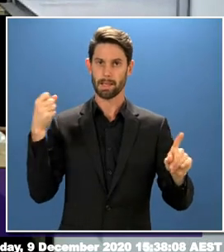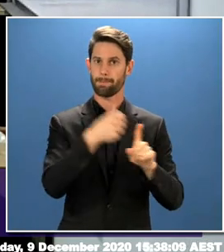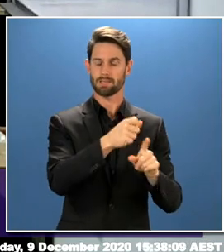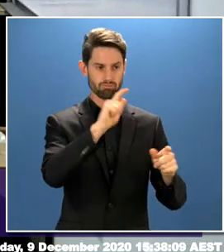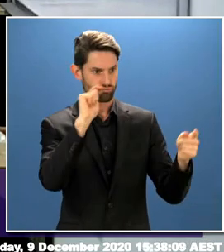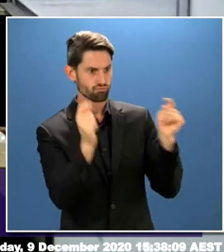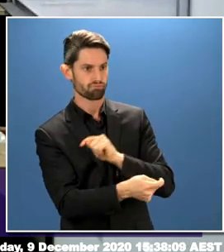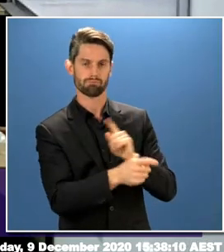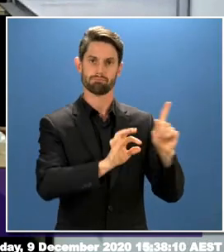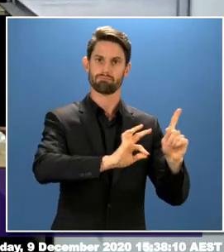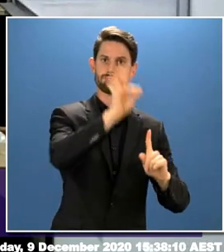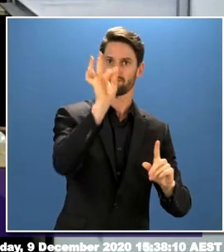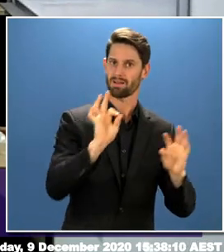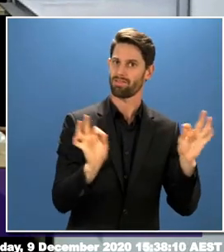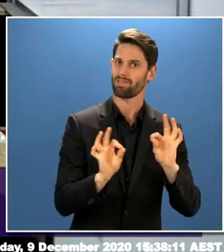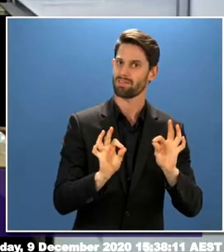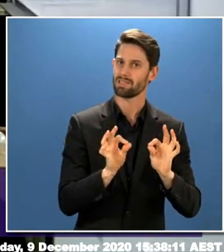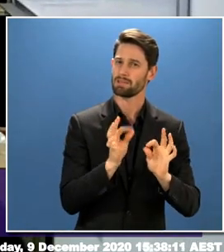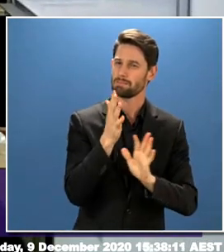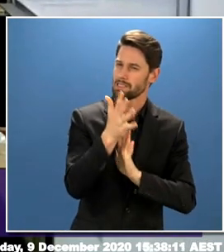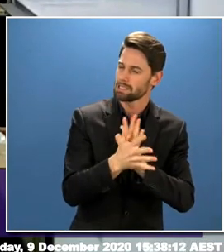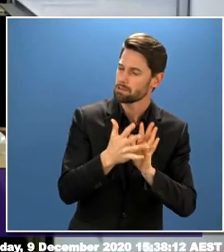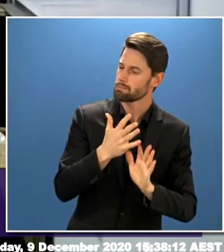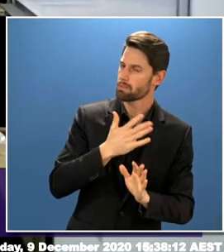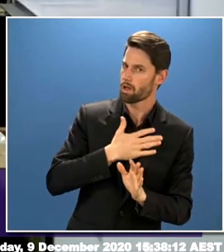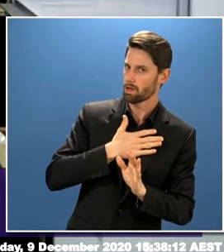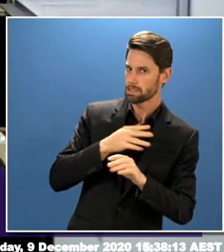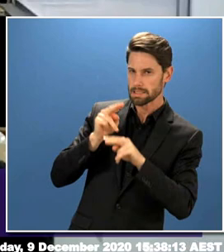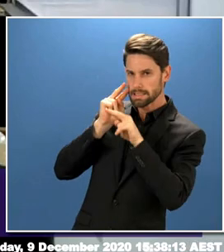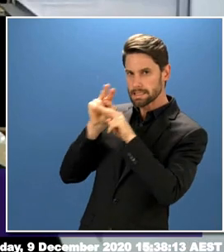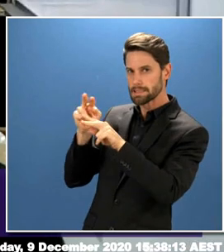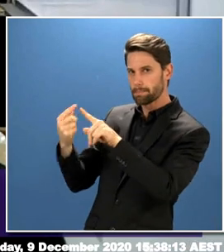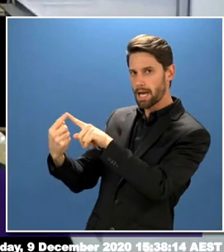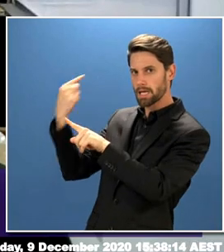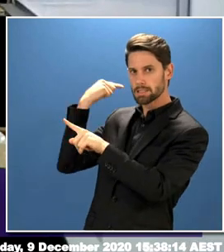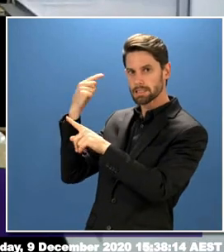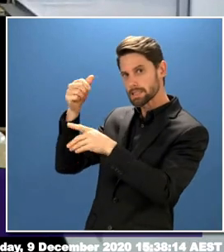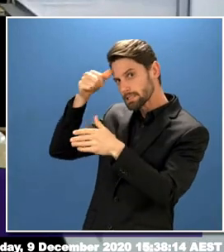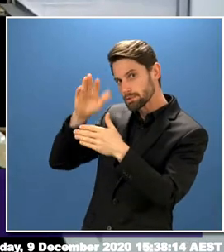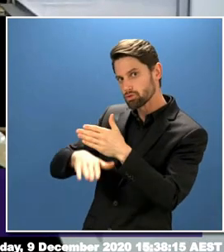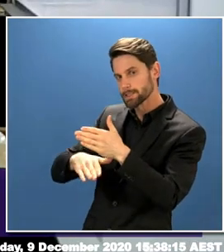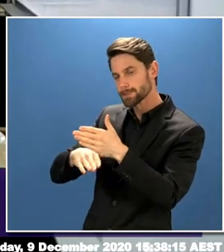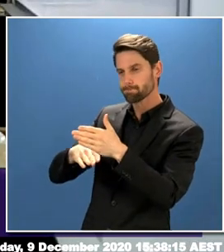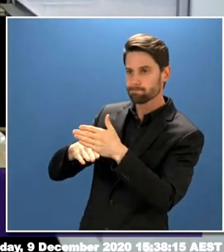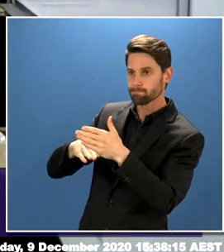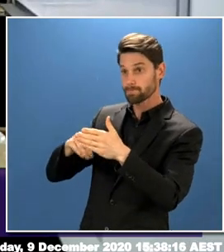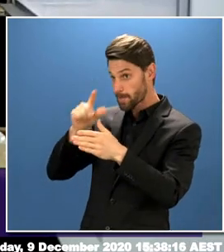So based on current experience that we've seen, and over the years, possibly not.